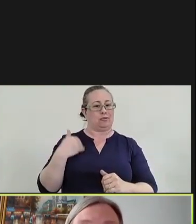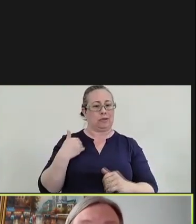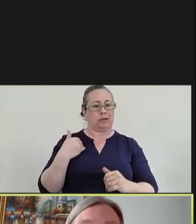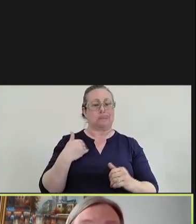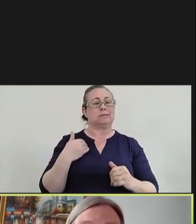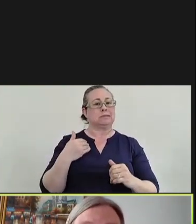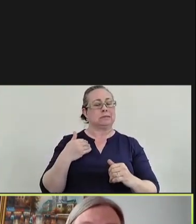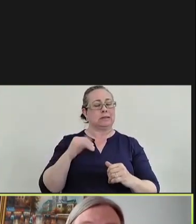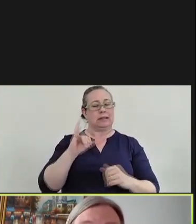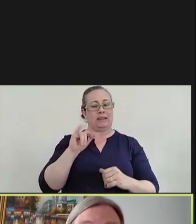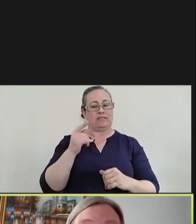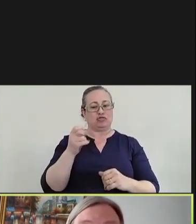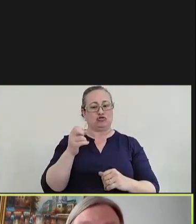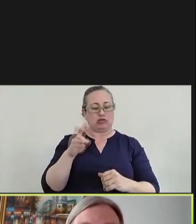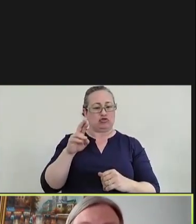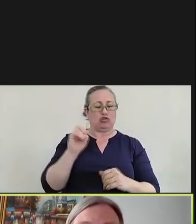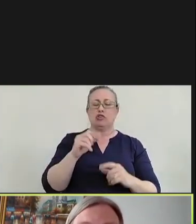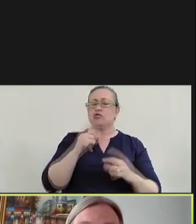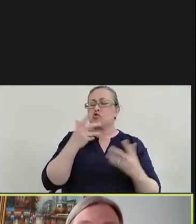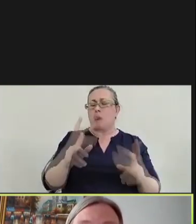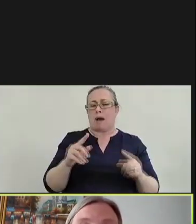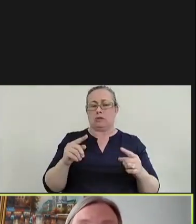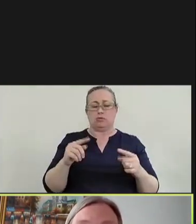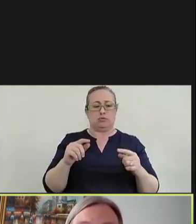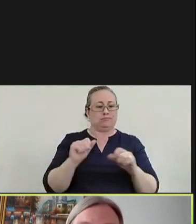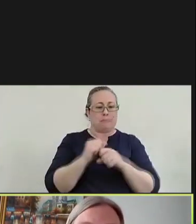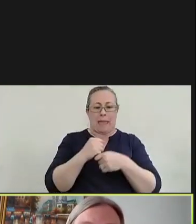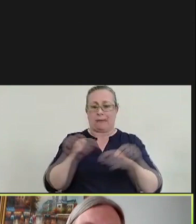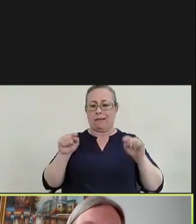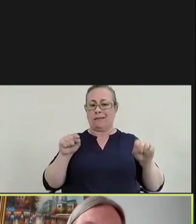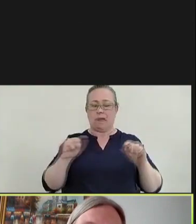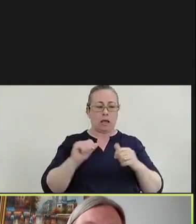but building more long-term care specific expertise will benefit both the residents